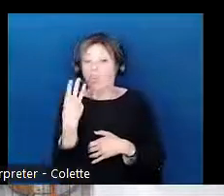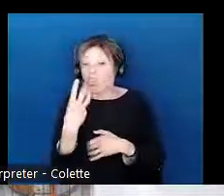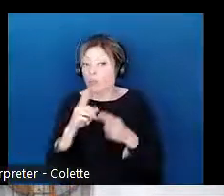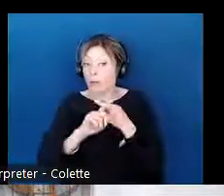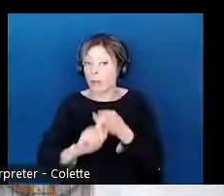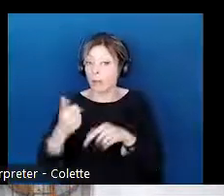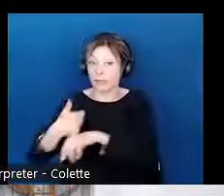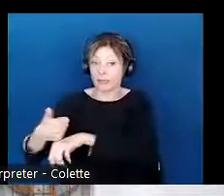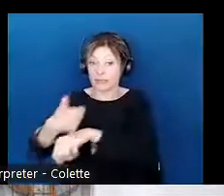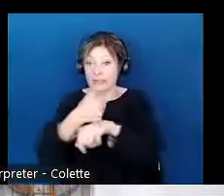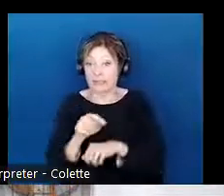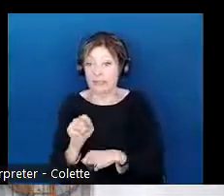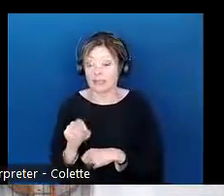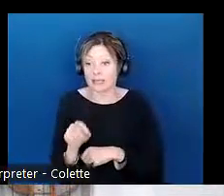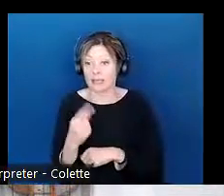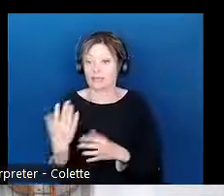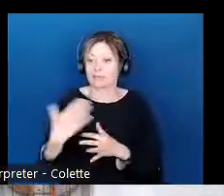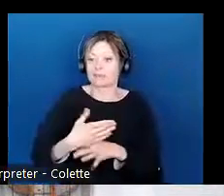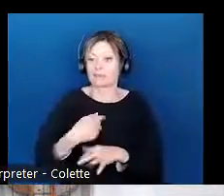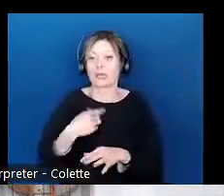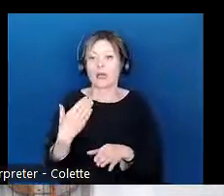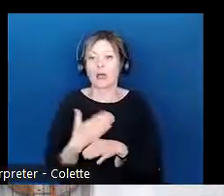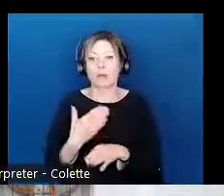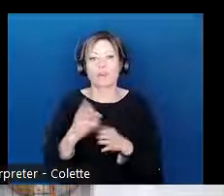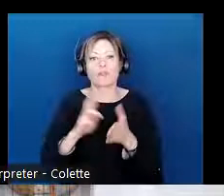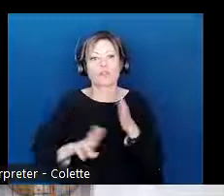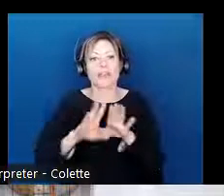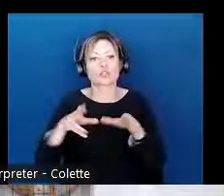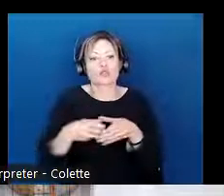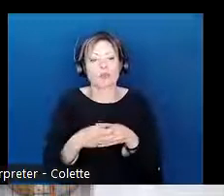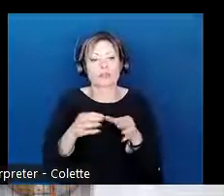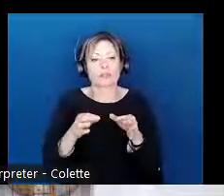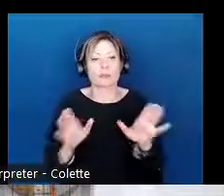Yes. I work with the National Trust at uh Box Hill I've been volunteering there now for must